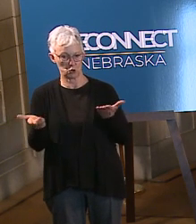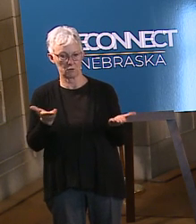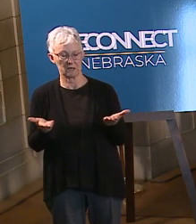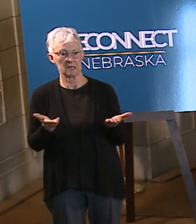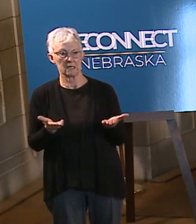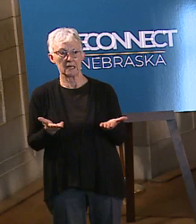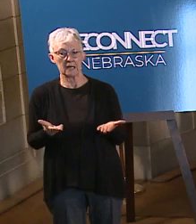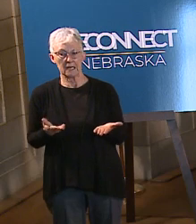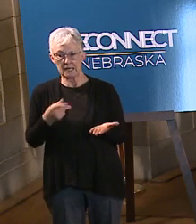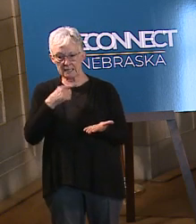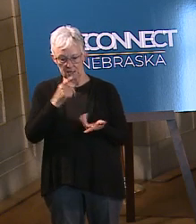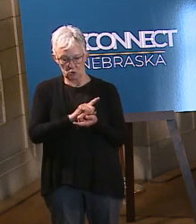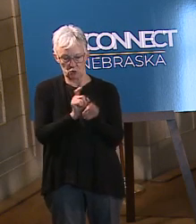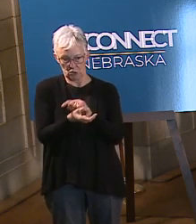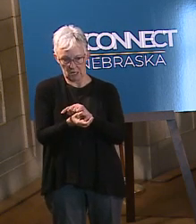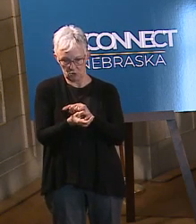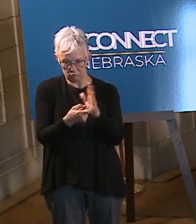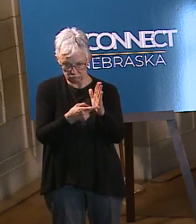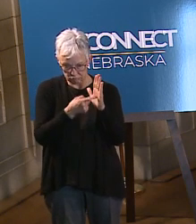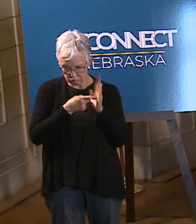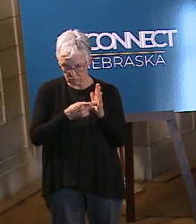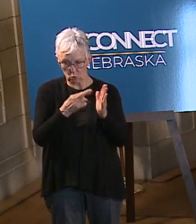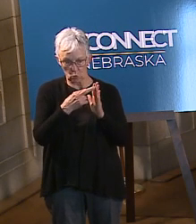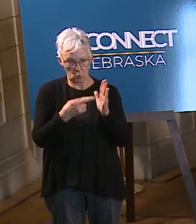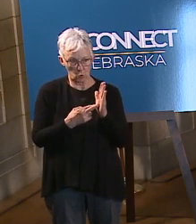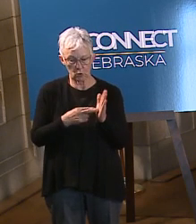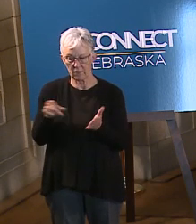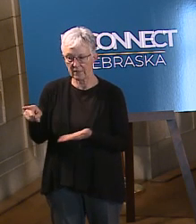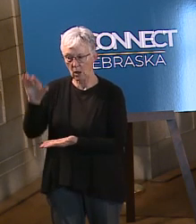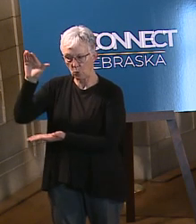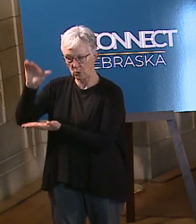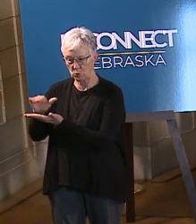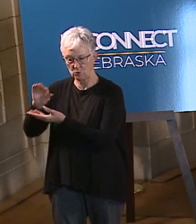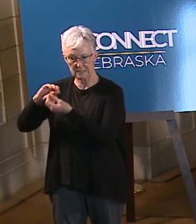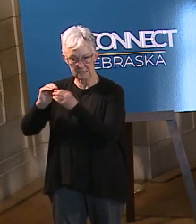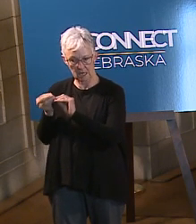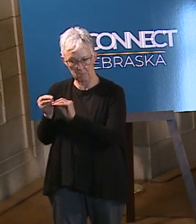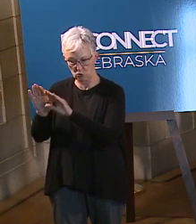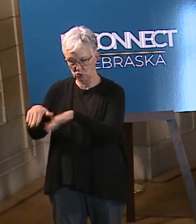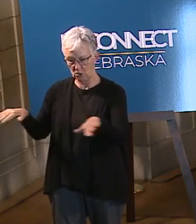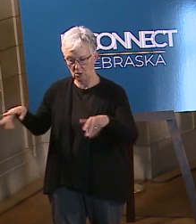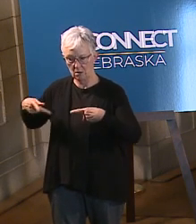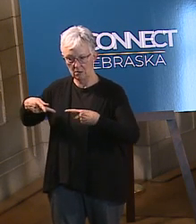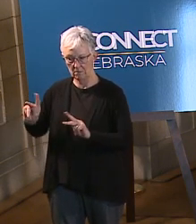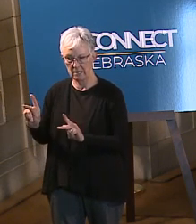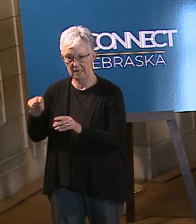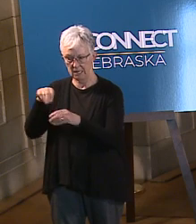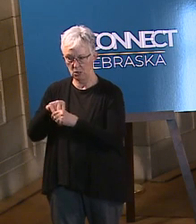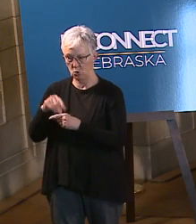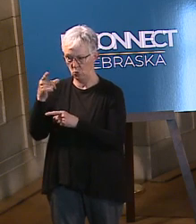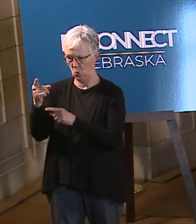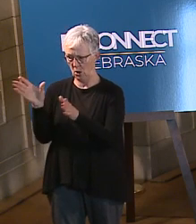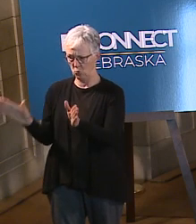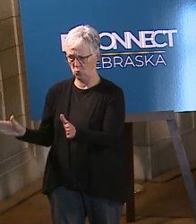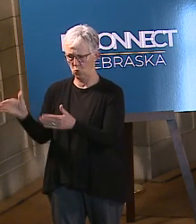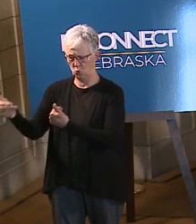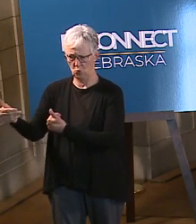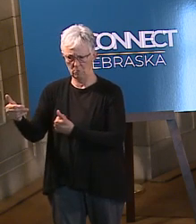OR ANYTHING LIKE THAT. AND JOHN CHAPMAN, THE DEPARTMENT